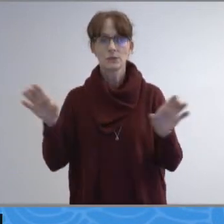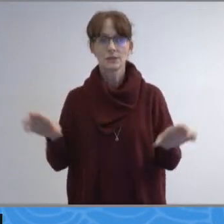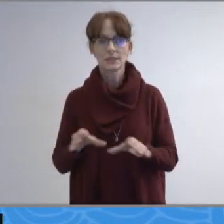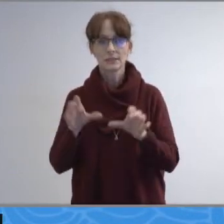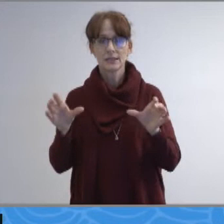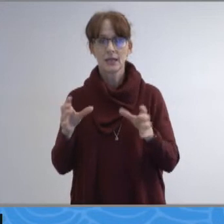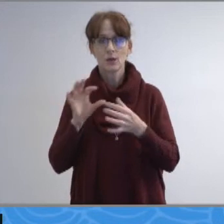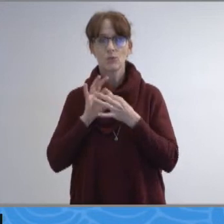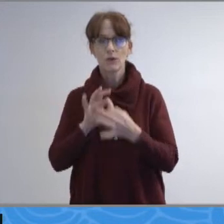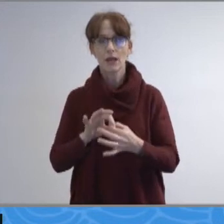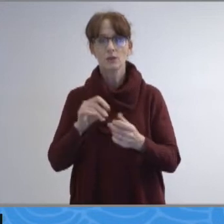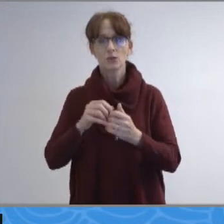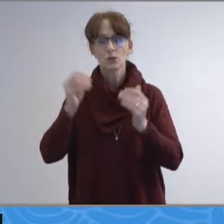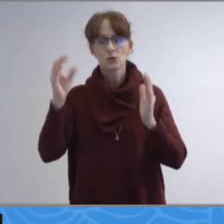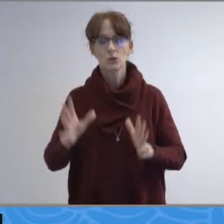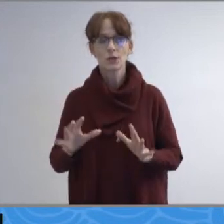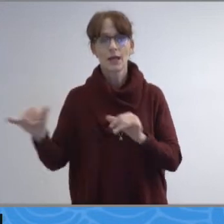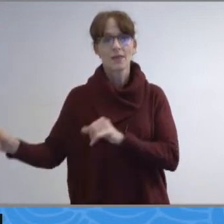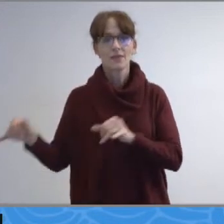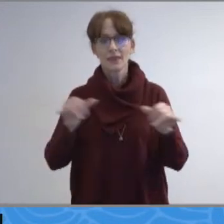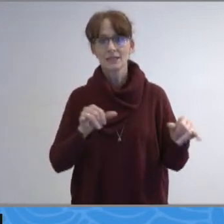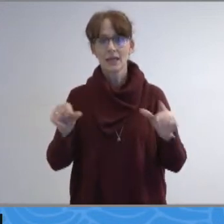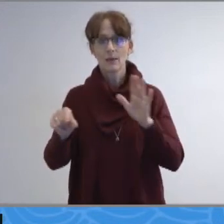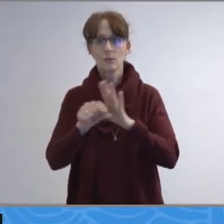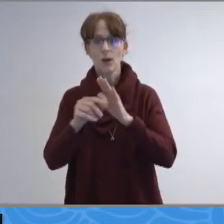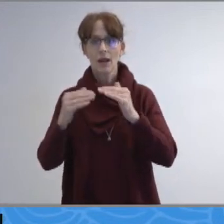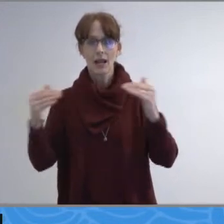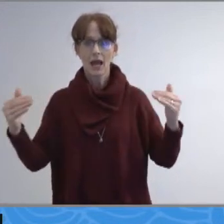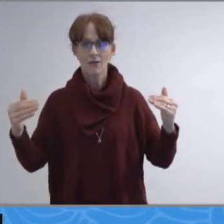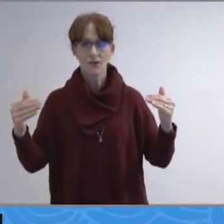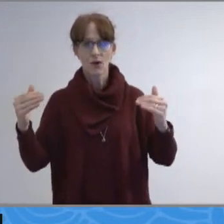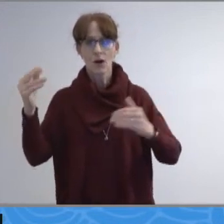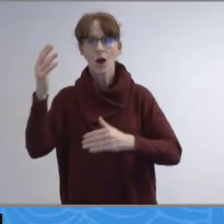in relation to students in the same grade level nationwide.